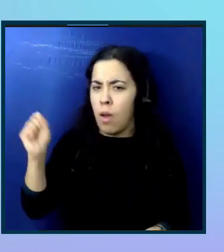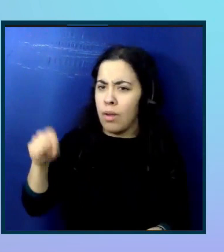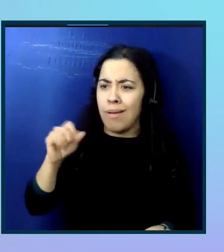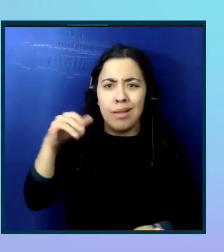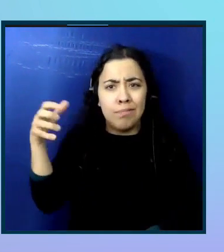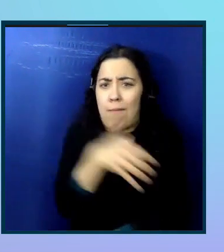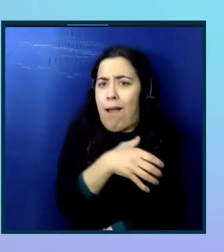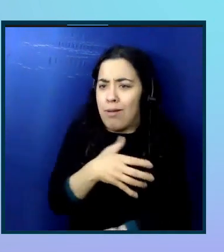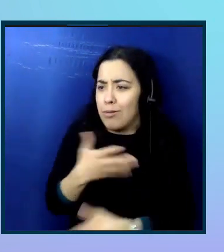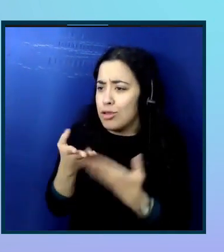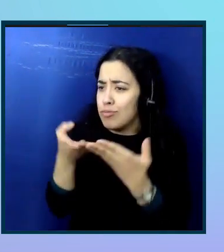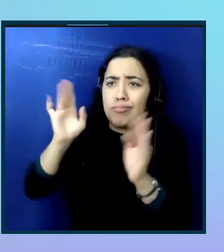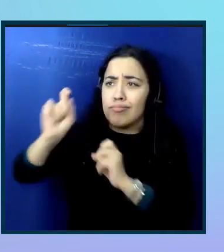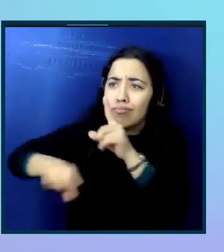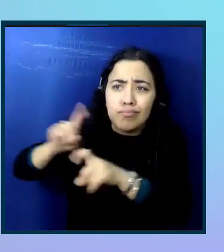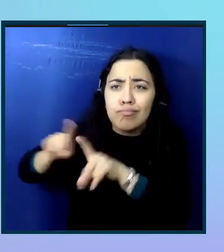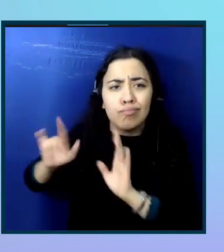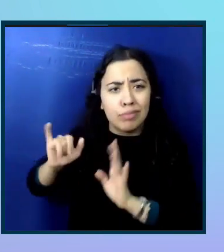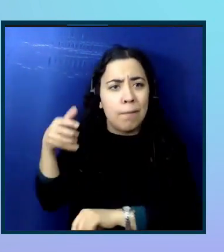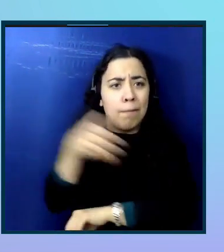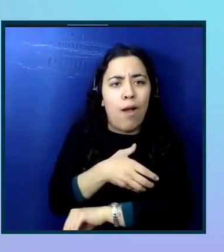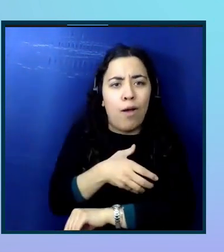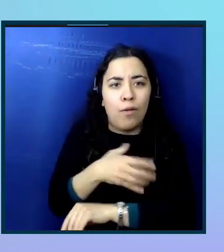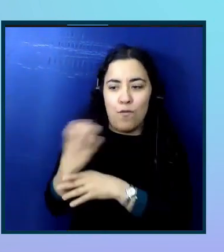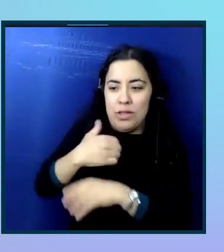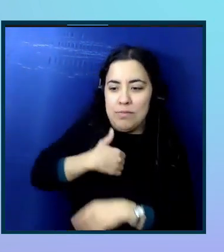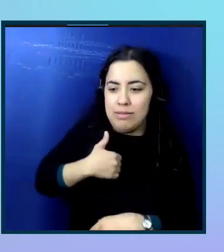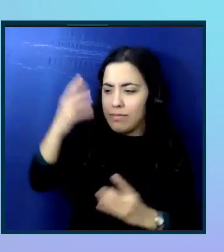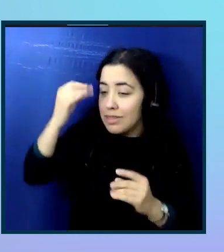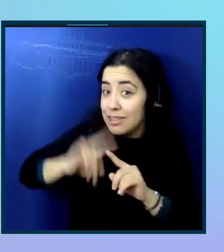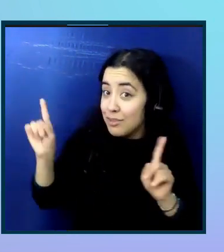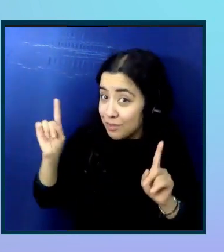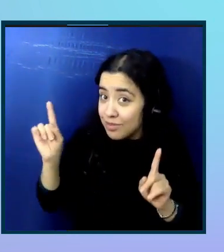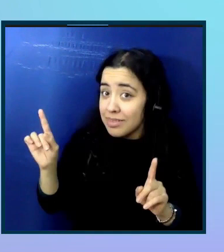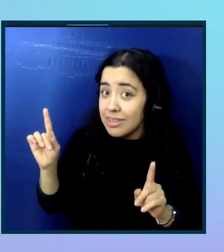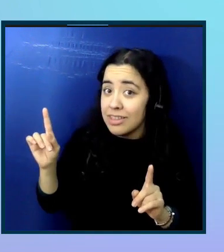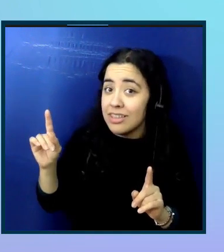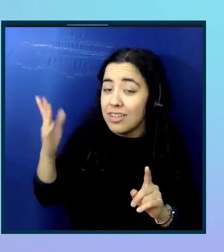Just asking those questions and forcing me to maybe think differently because of the question I asked.